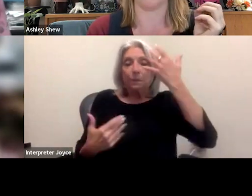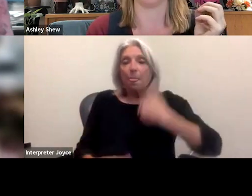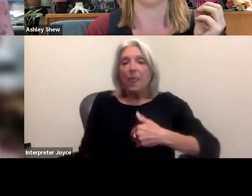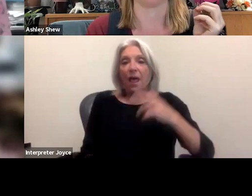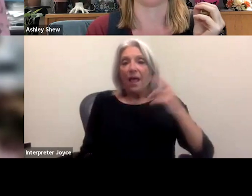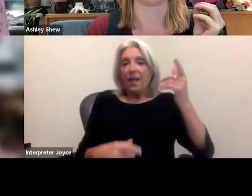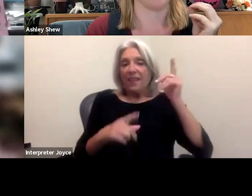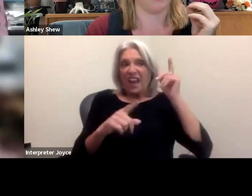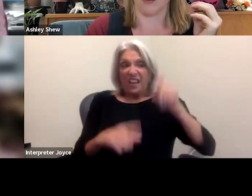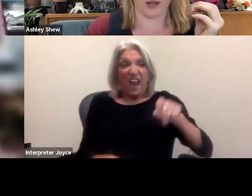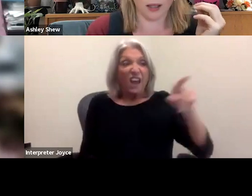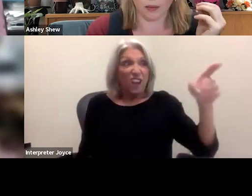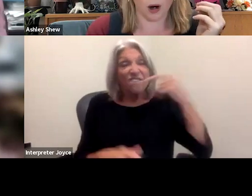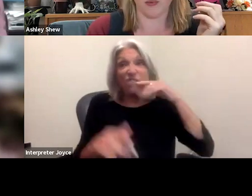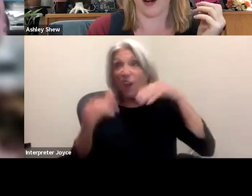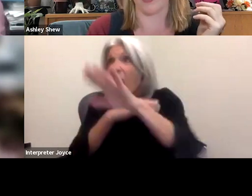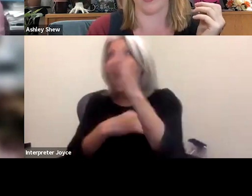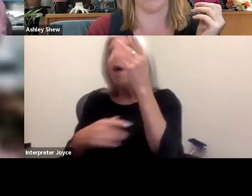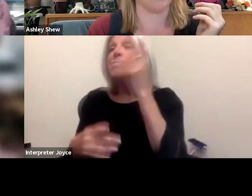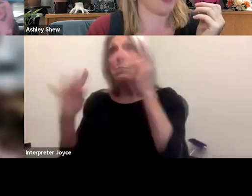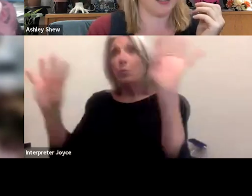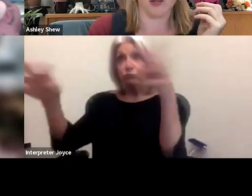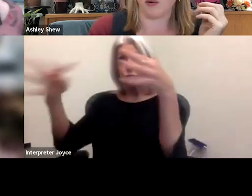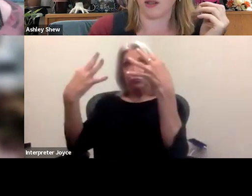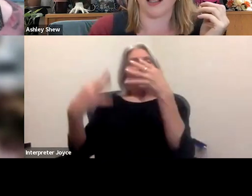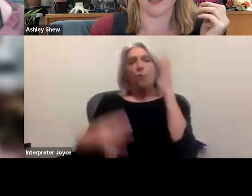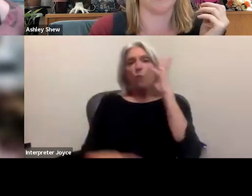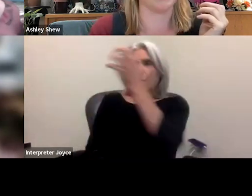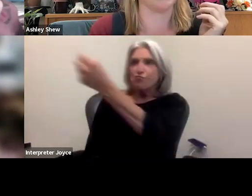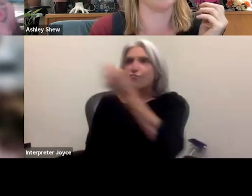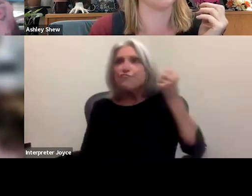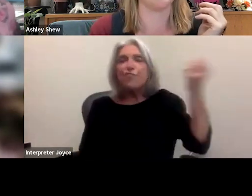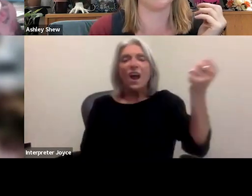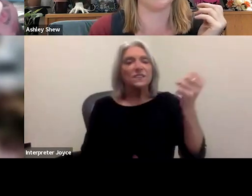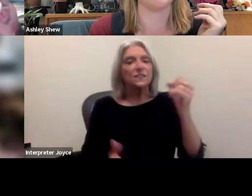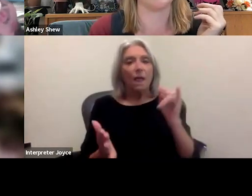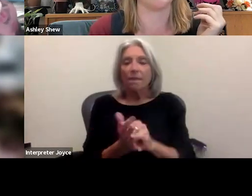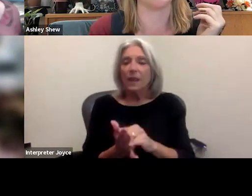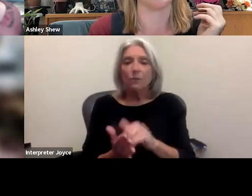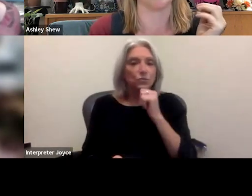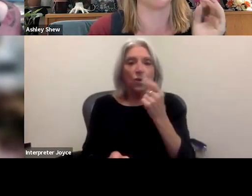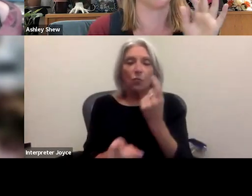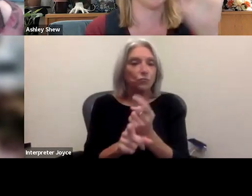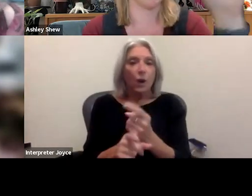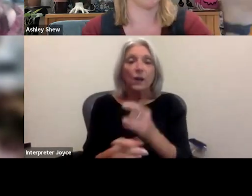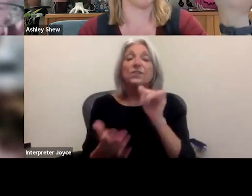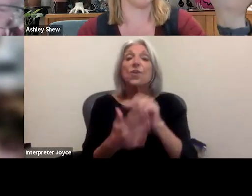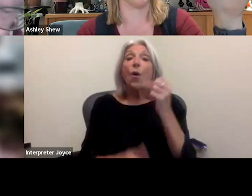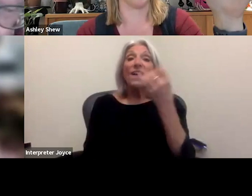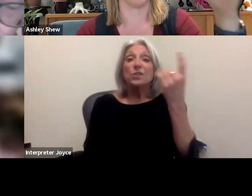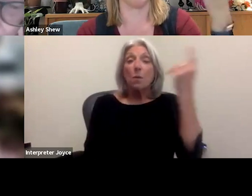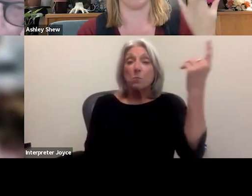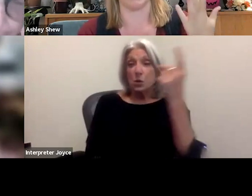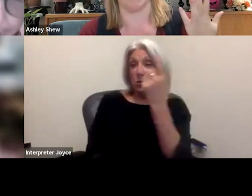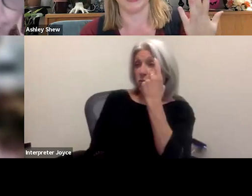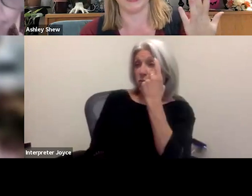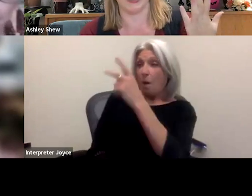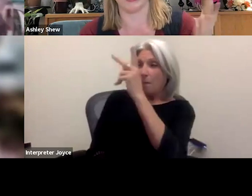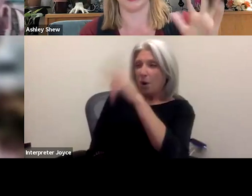That it wasn't appropriate, that it was offensive to moral sensibilities. And even the idea that if someone saw someone who was disfigured, it might cause a miscarriage